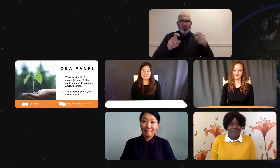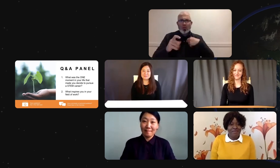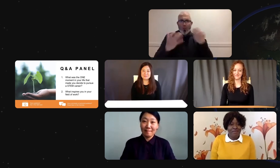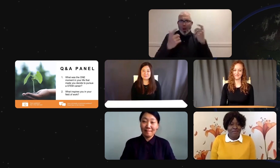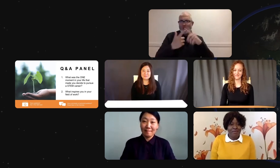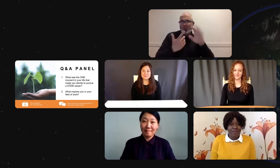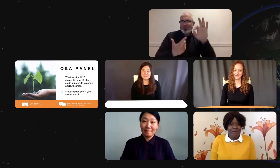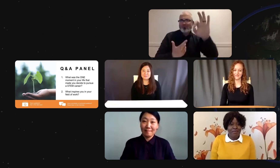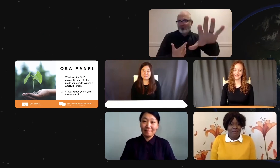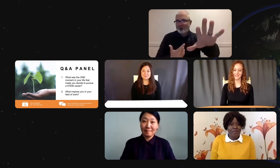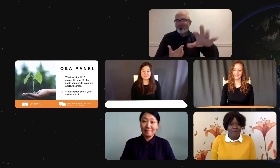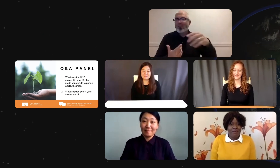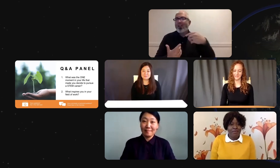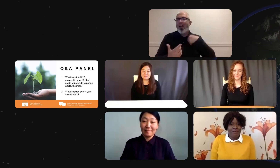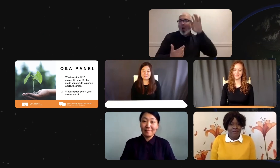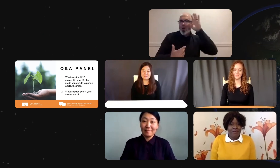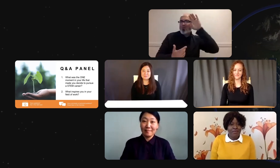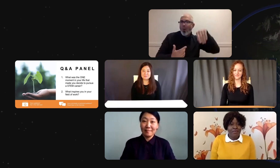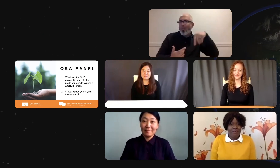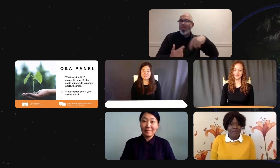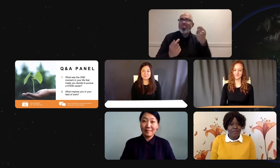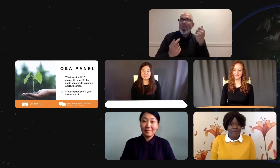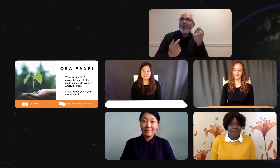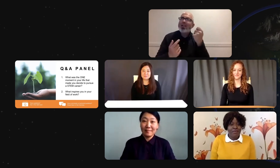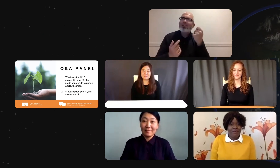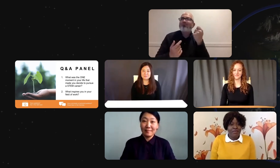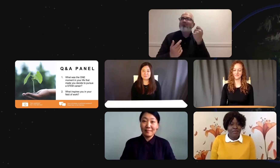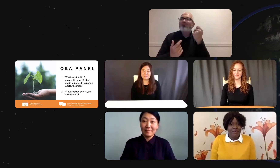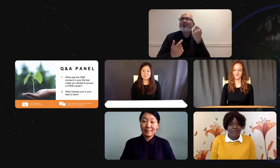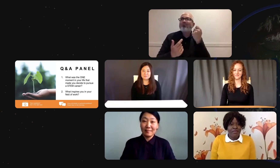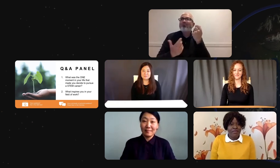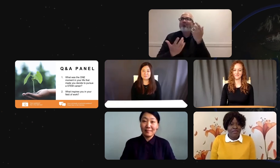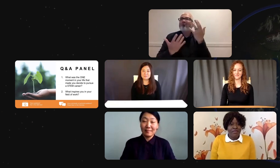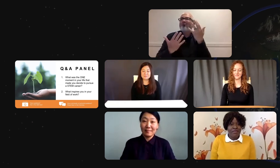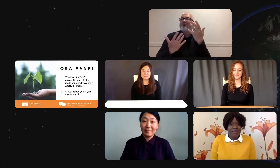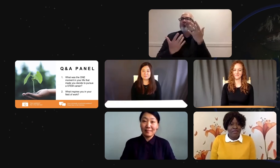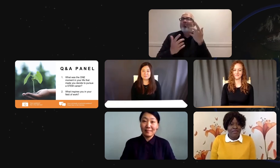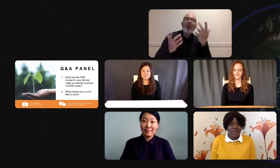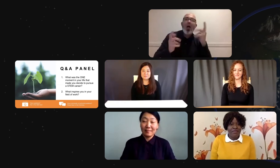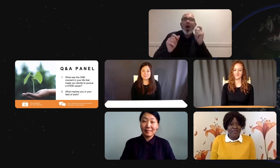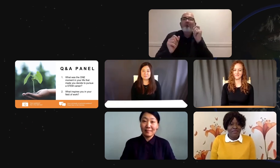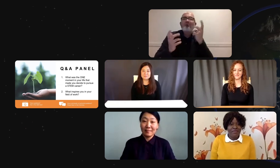I have a question that might be surprising.